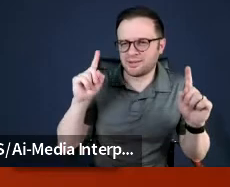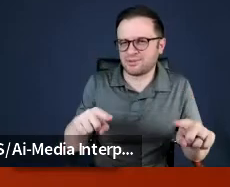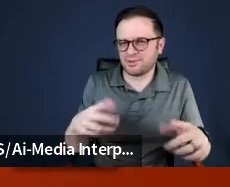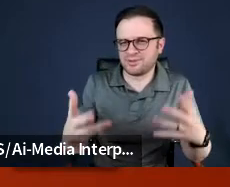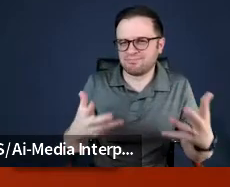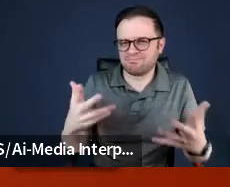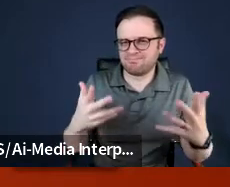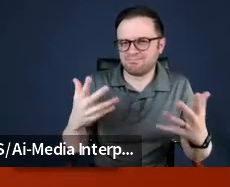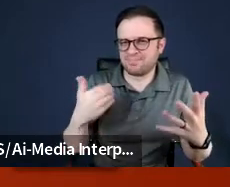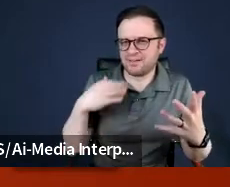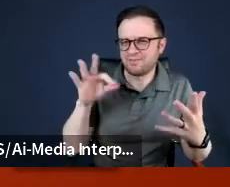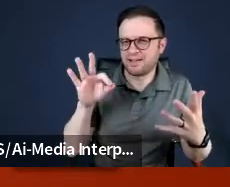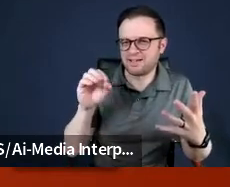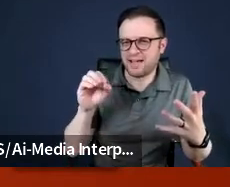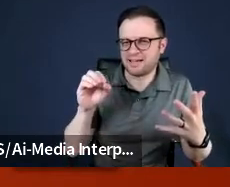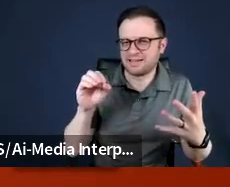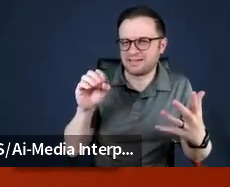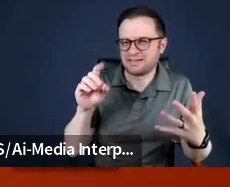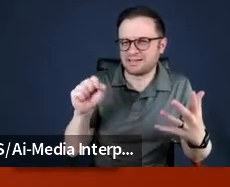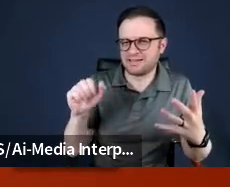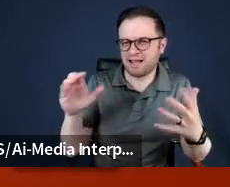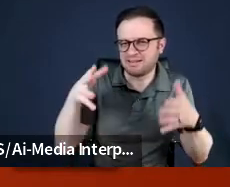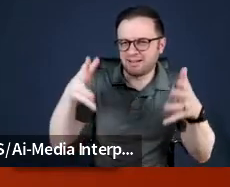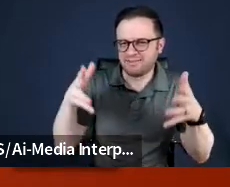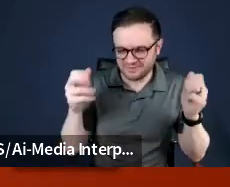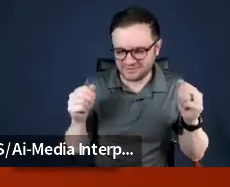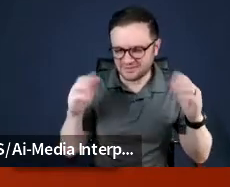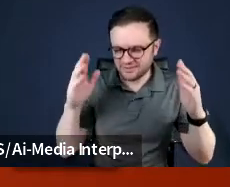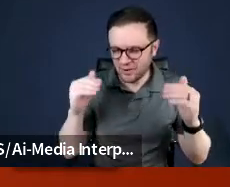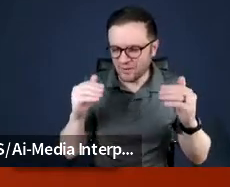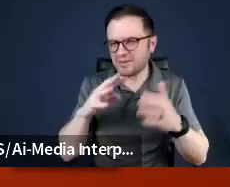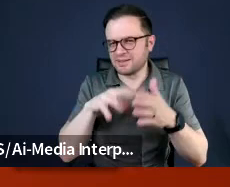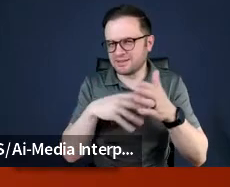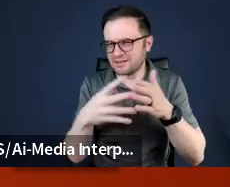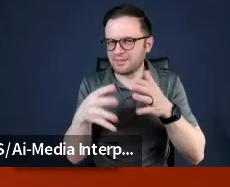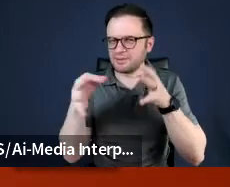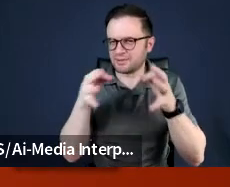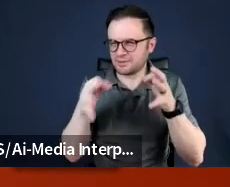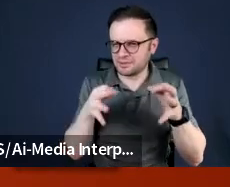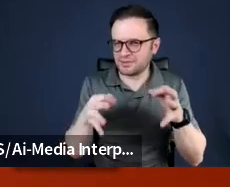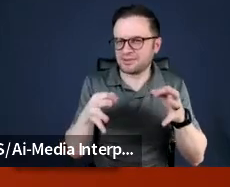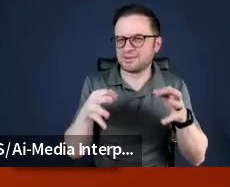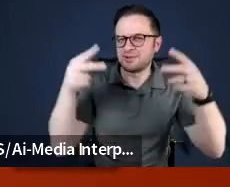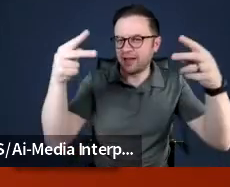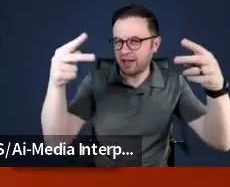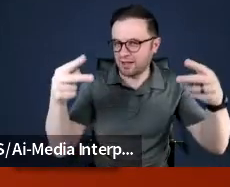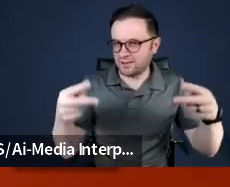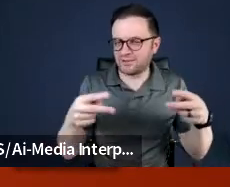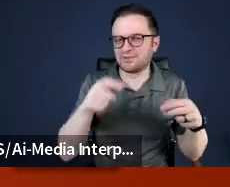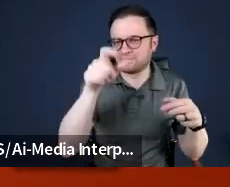column headers and row headers so they read as you navigate through. But there is a lot to get into. ANDREW DRUMMOND: